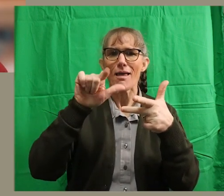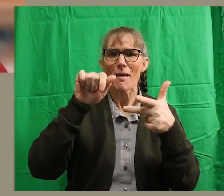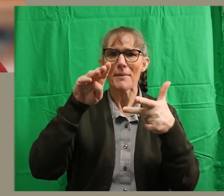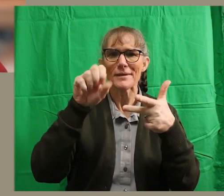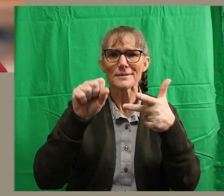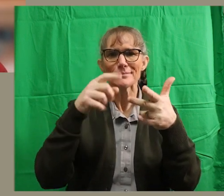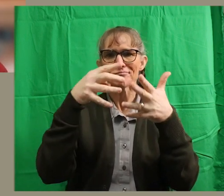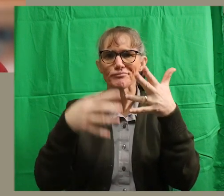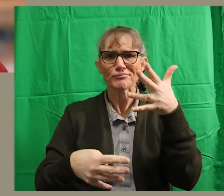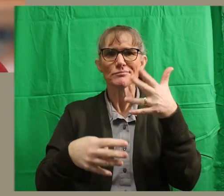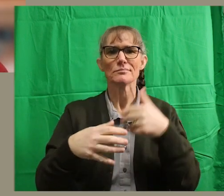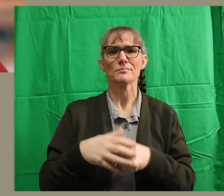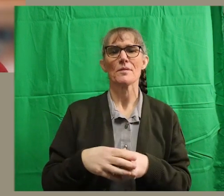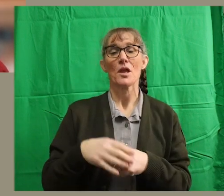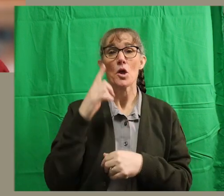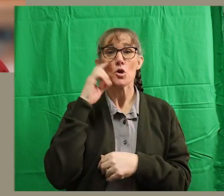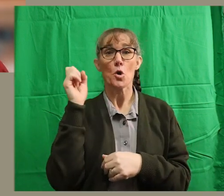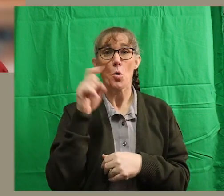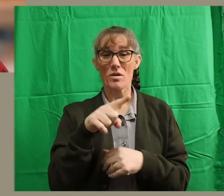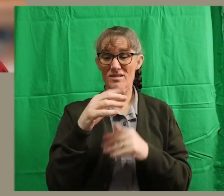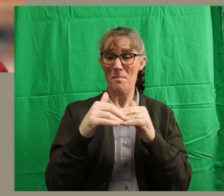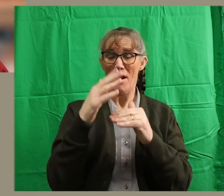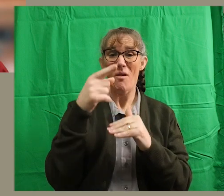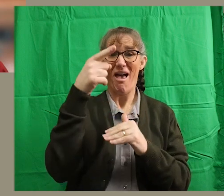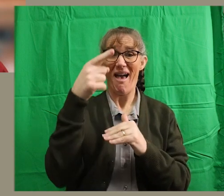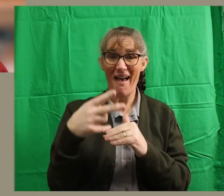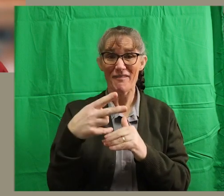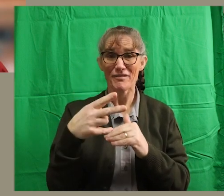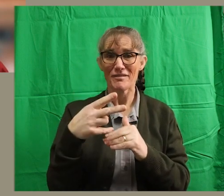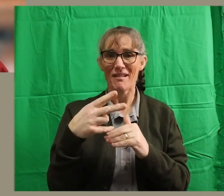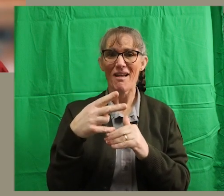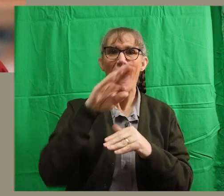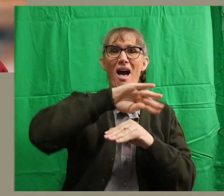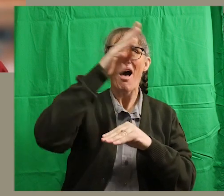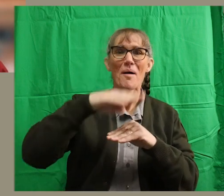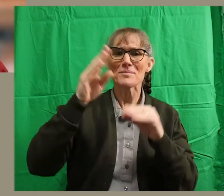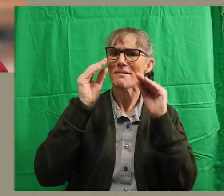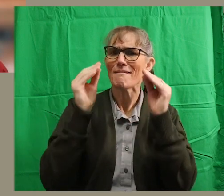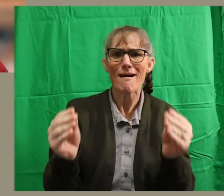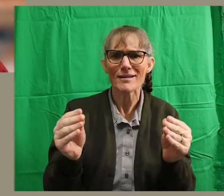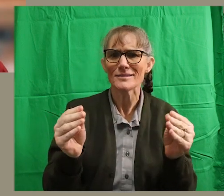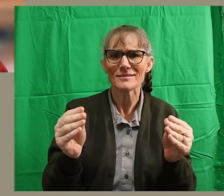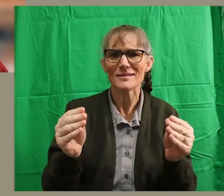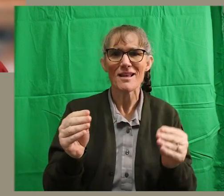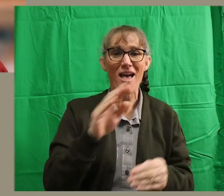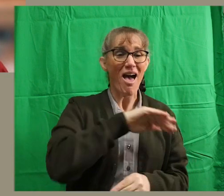and vicunas. And so, note here that over half of them do not have humps. So, humps are not actually